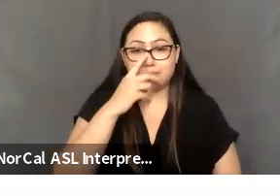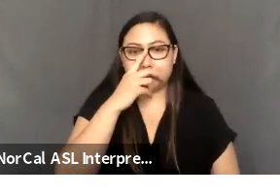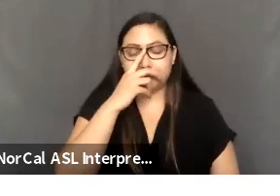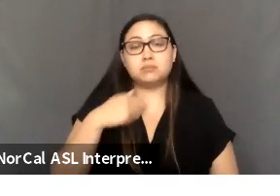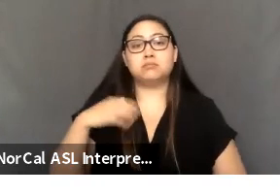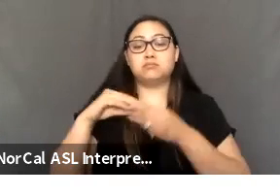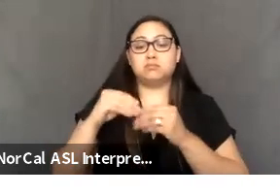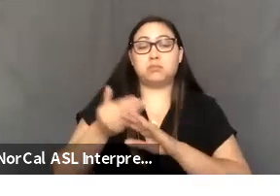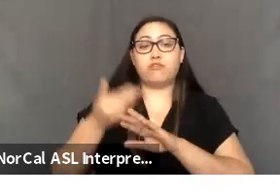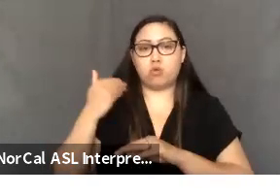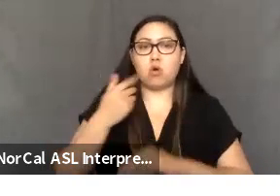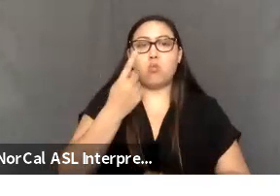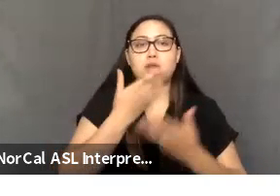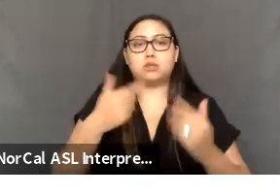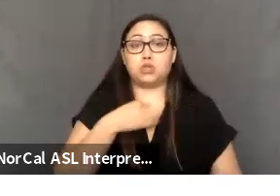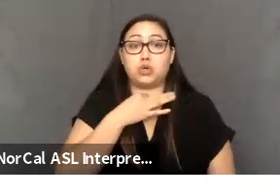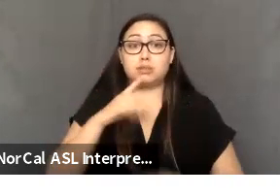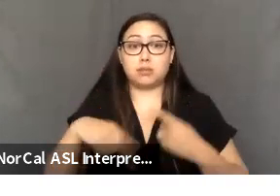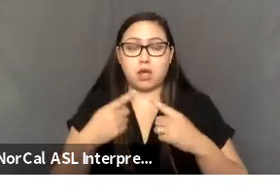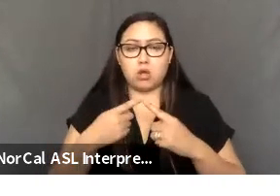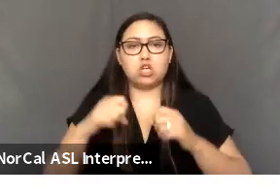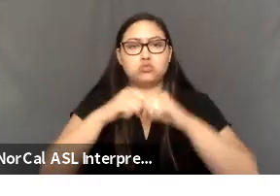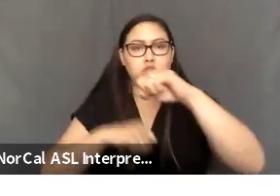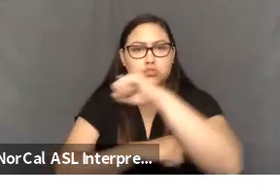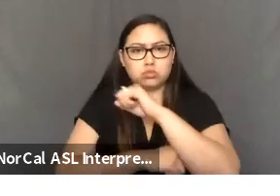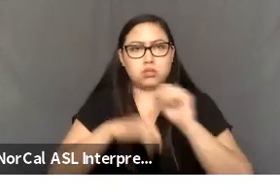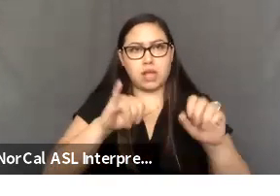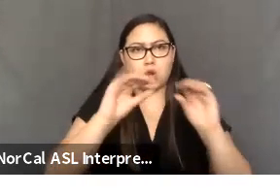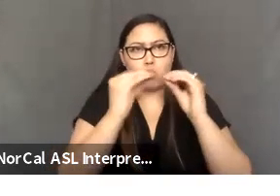the things we were also curious about was the structure, the organizational structure of these